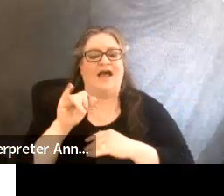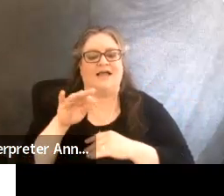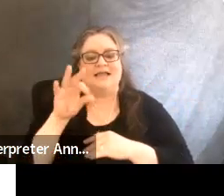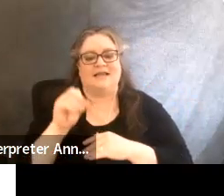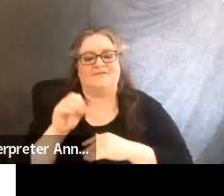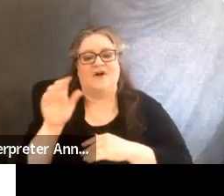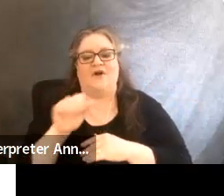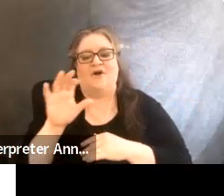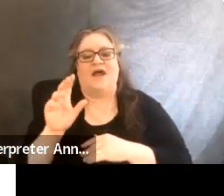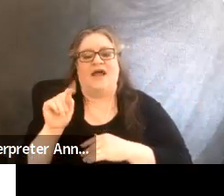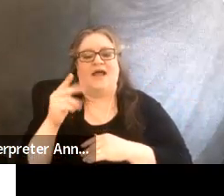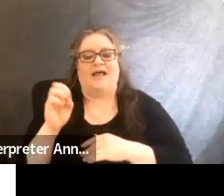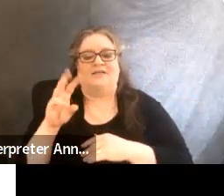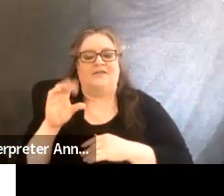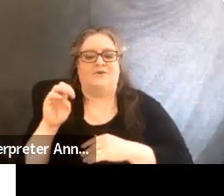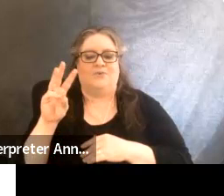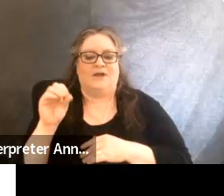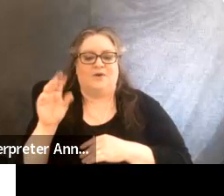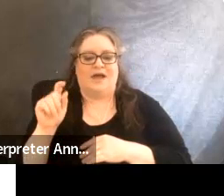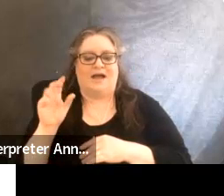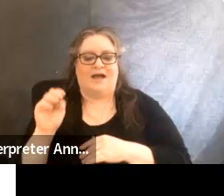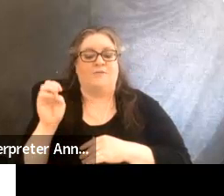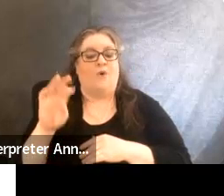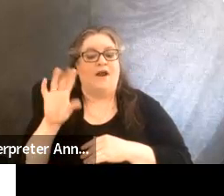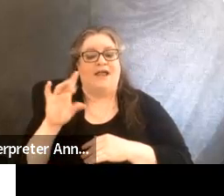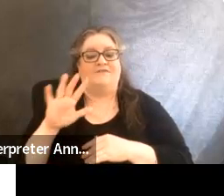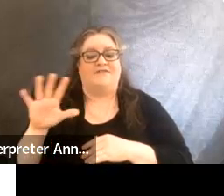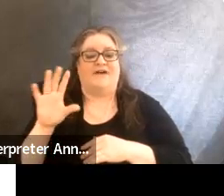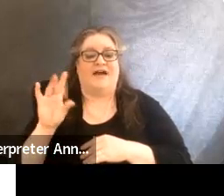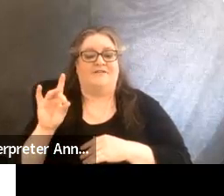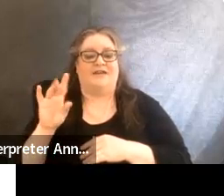or (855) 849-5050.